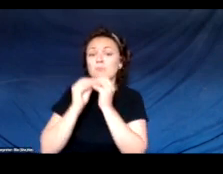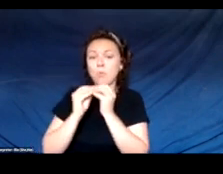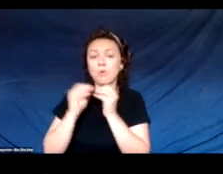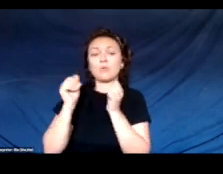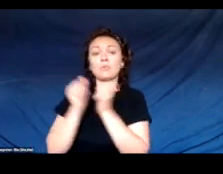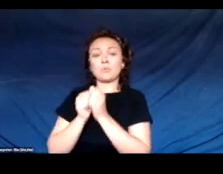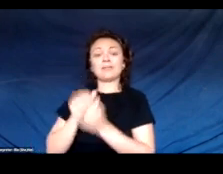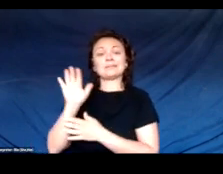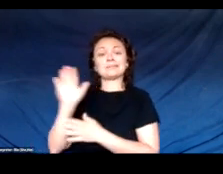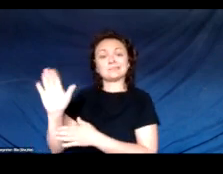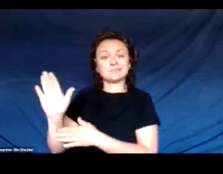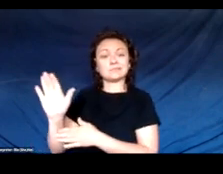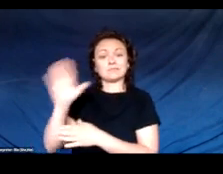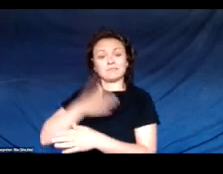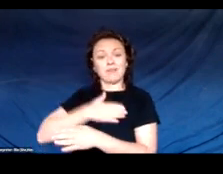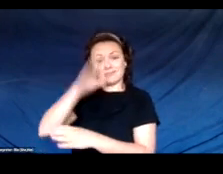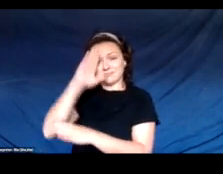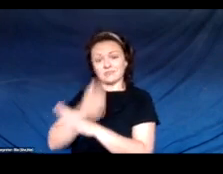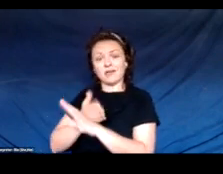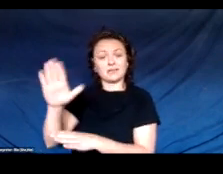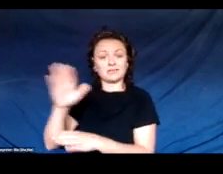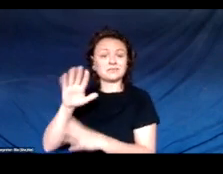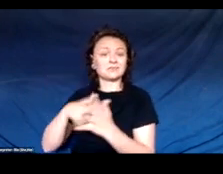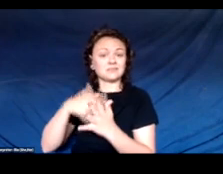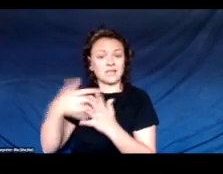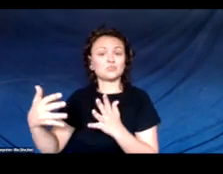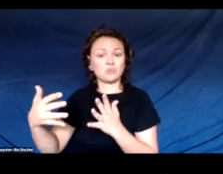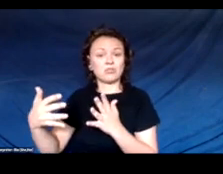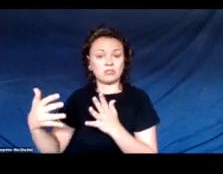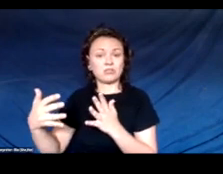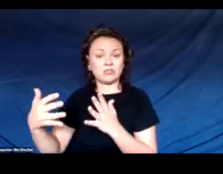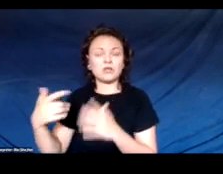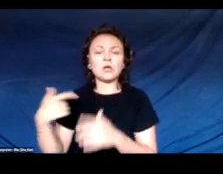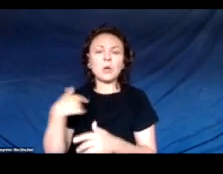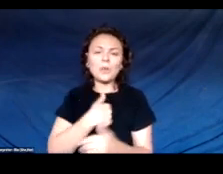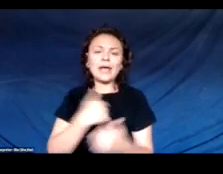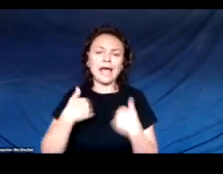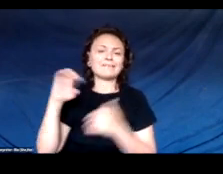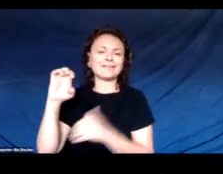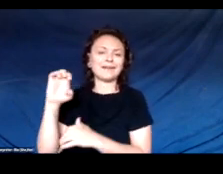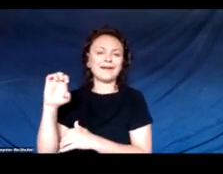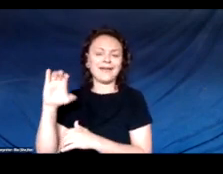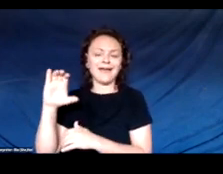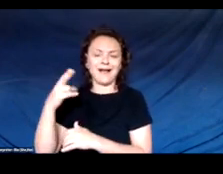We have an echo from like Amazon Echo.